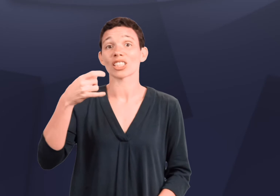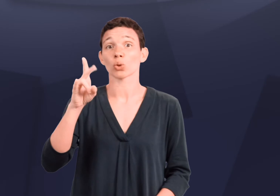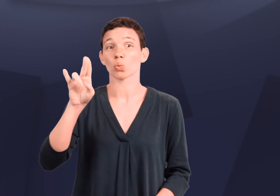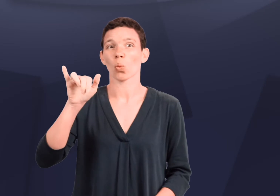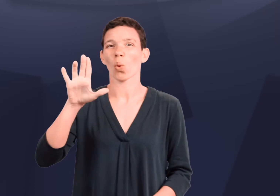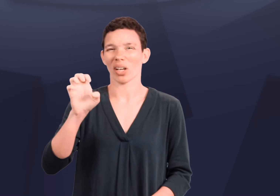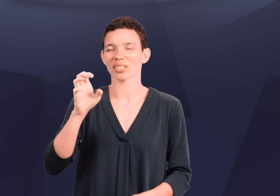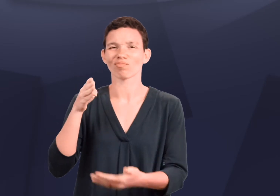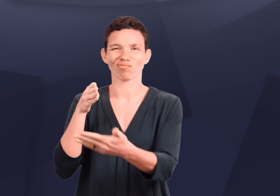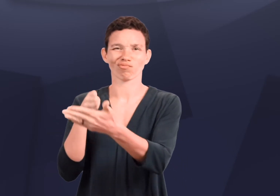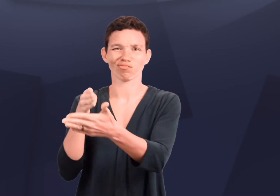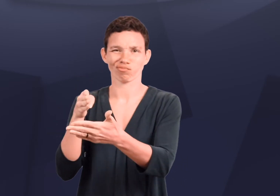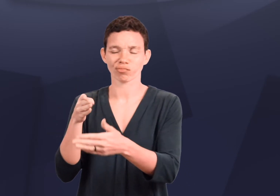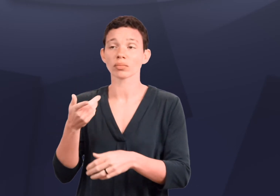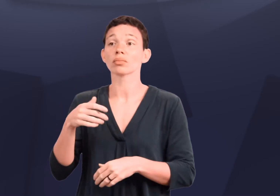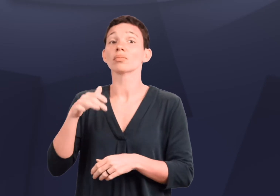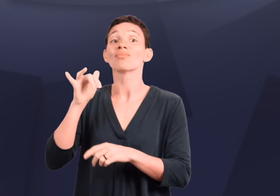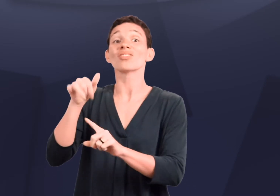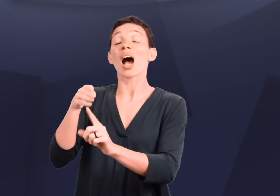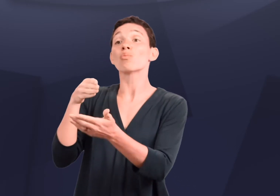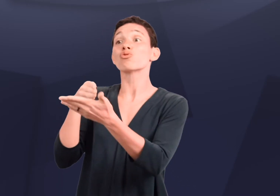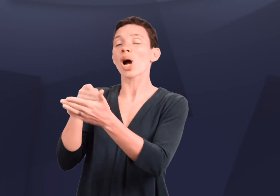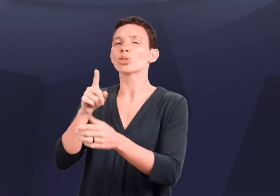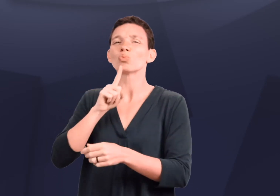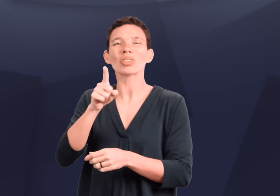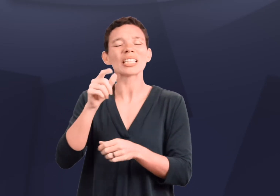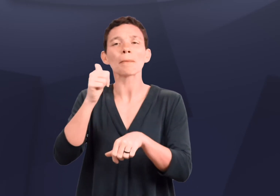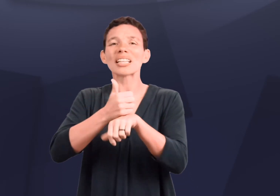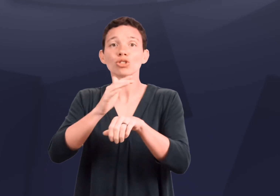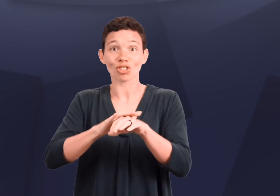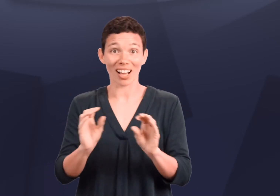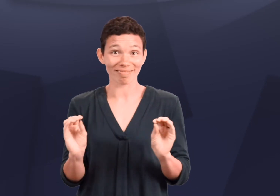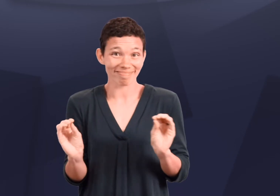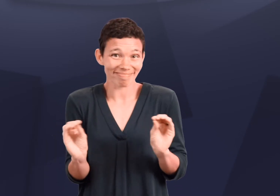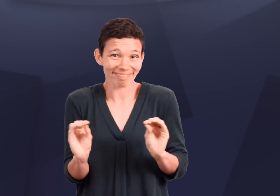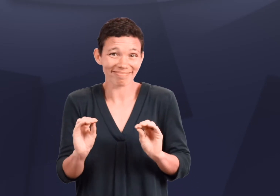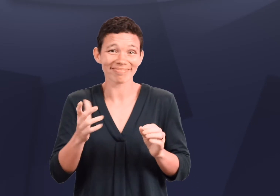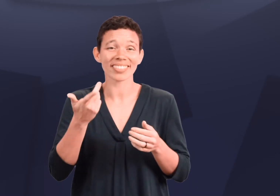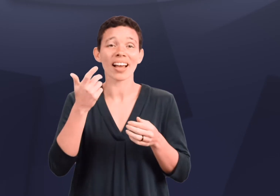Prejudice is a baseless but strong view.